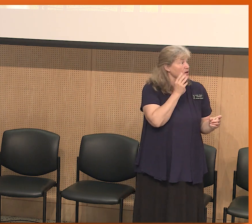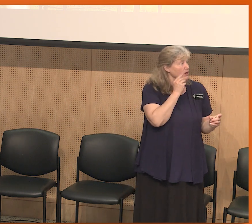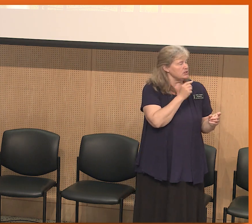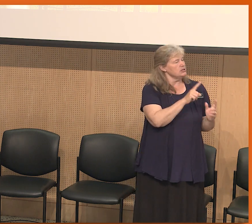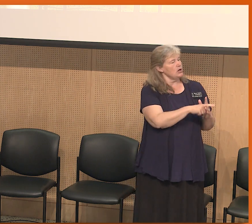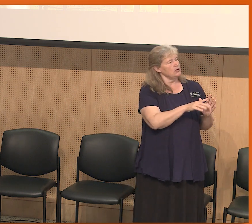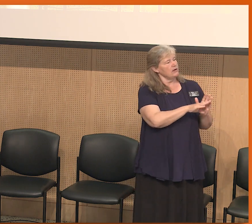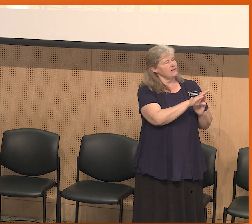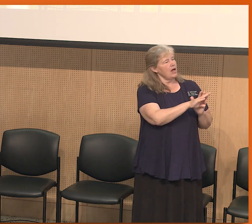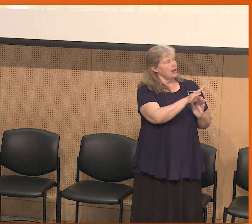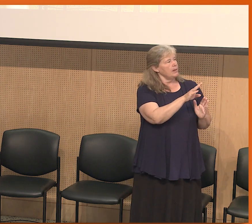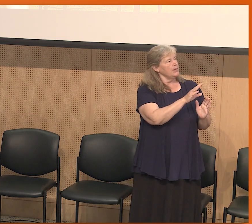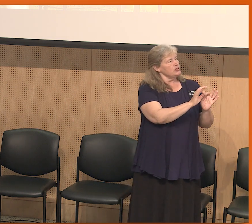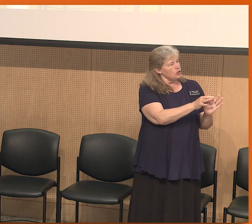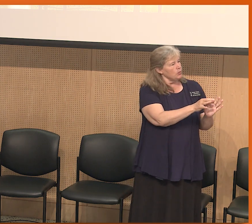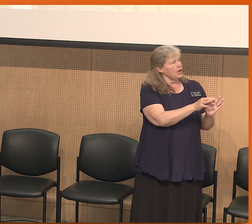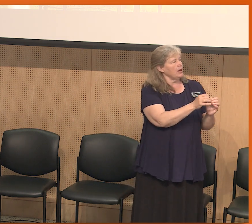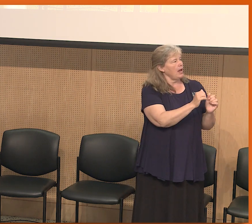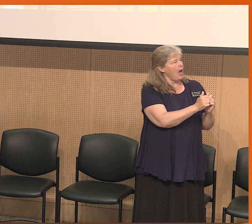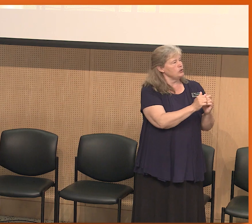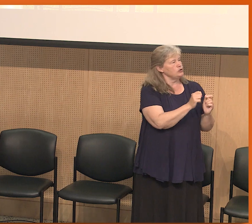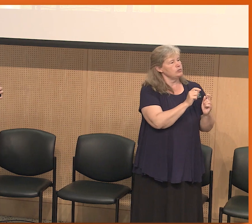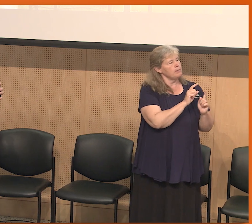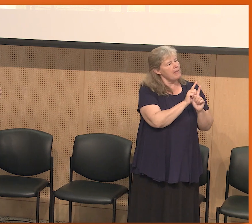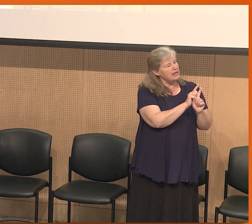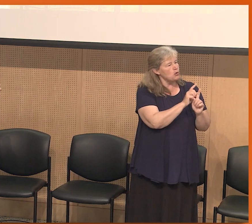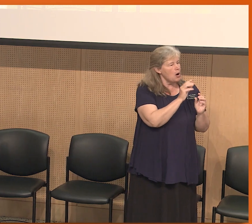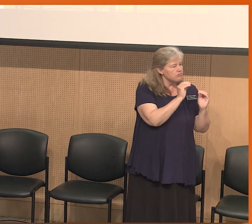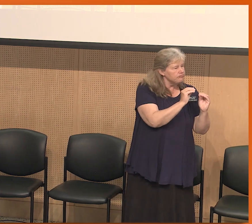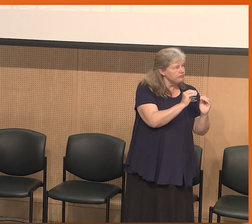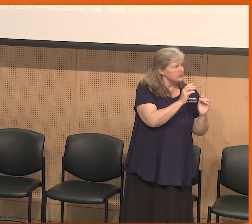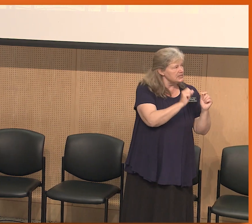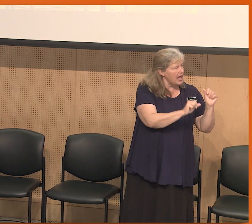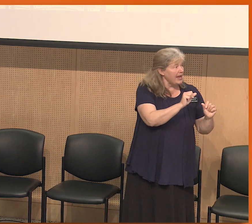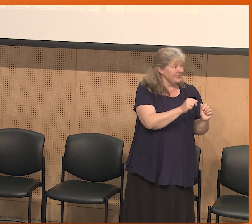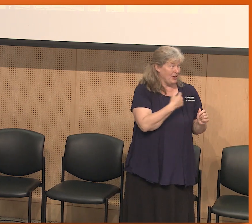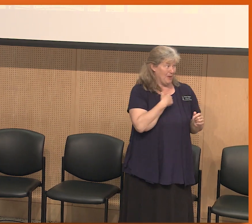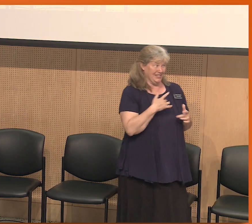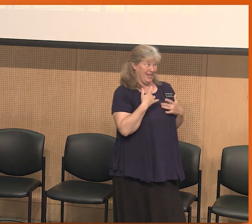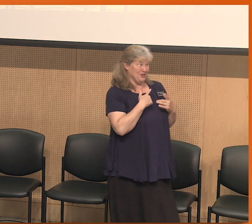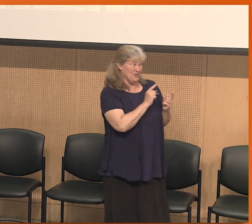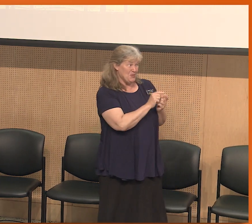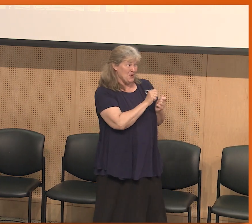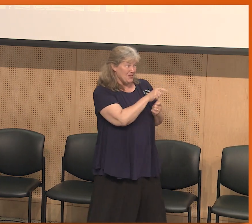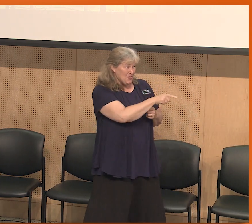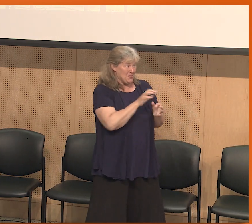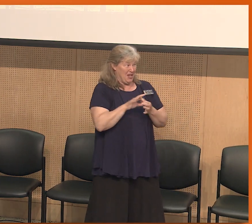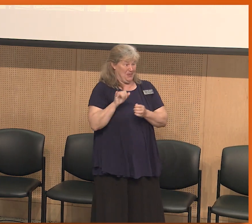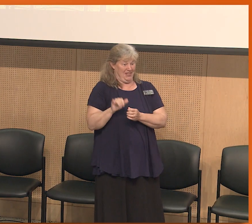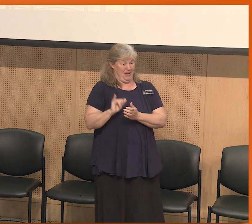For example, how to mentor science. So, we'll be excited to meet with you and learn more as we build that program out. Thank you.